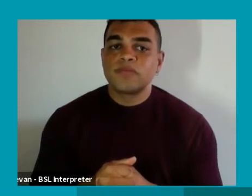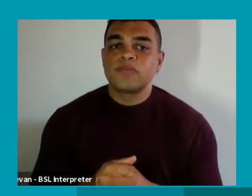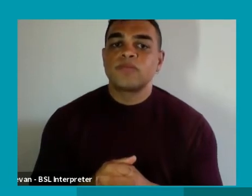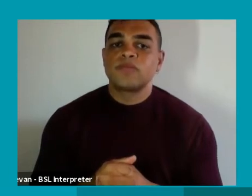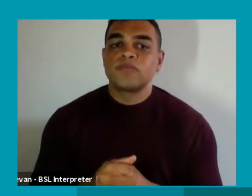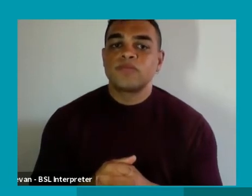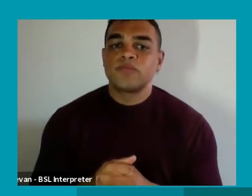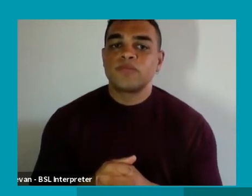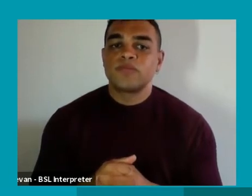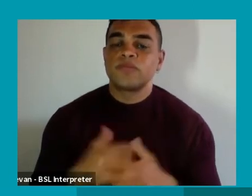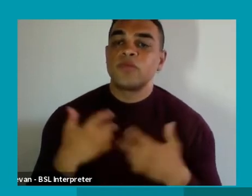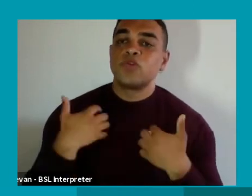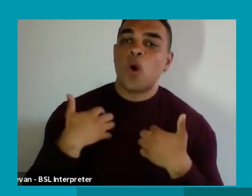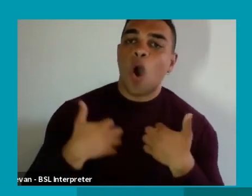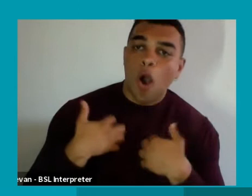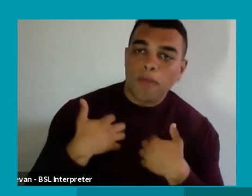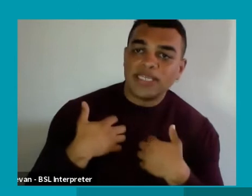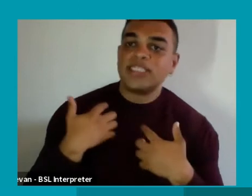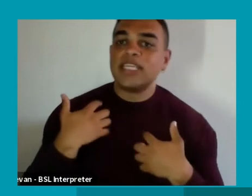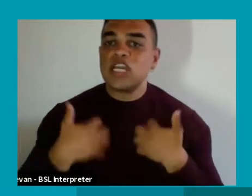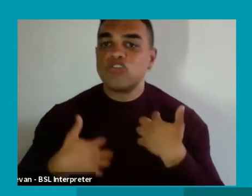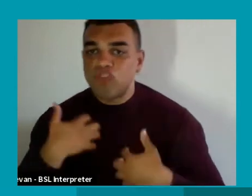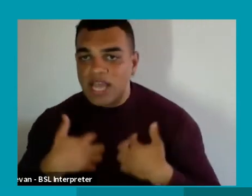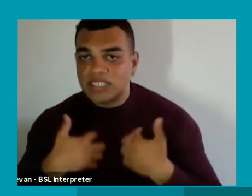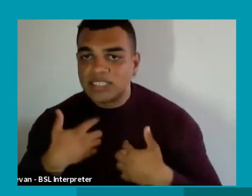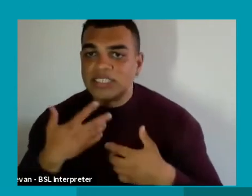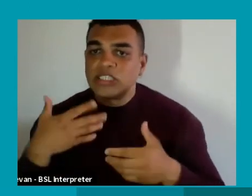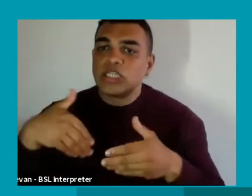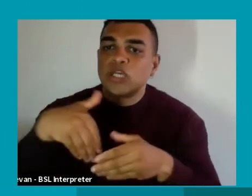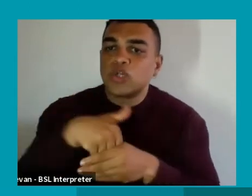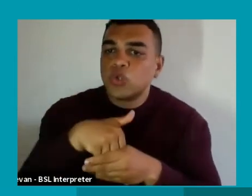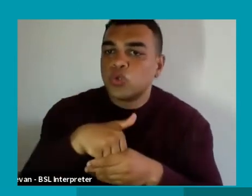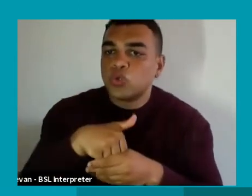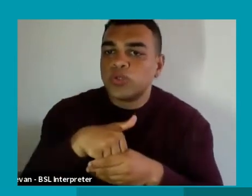have an absolute answer and some don't. Some of them are contextual. So hobbies and interests.